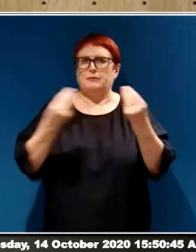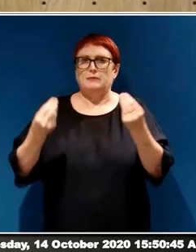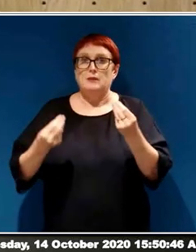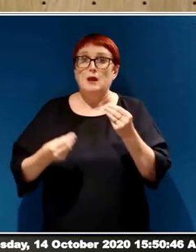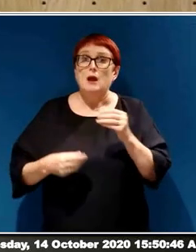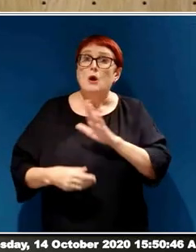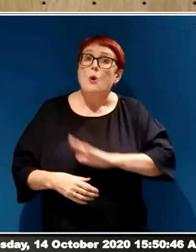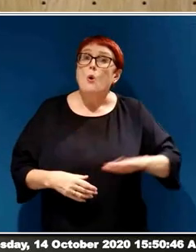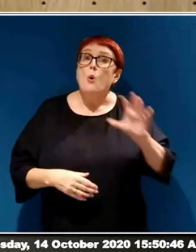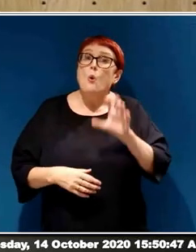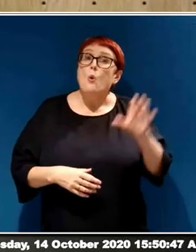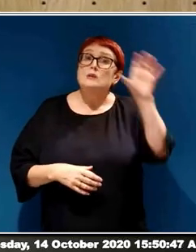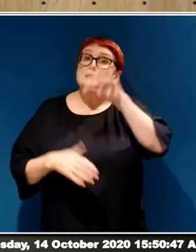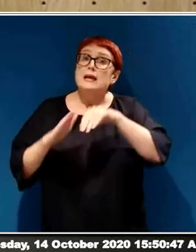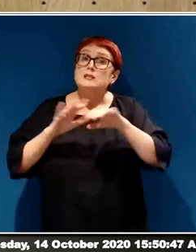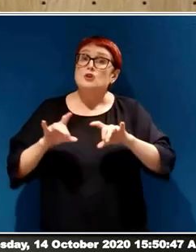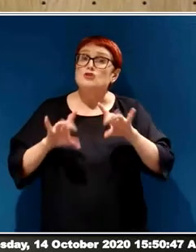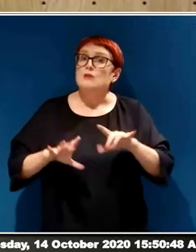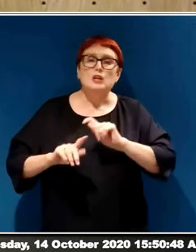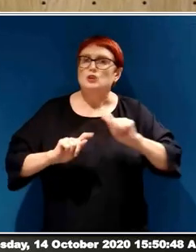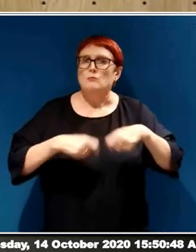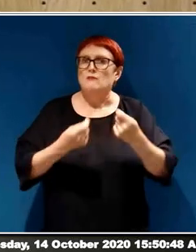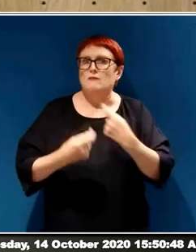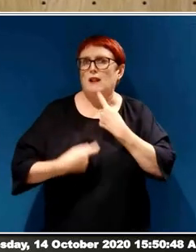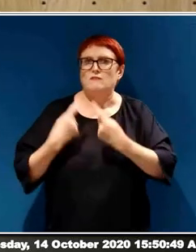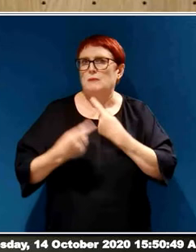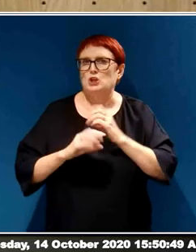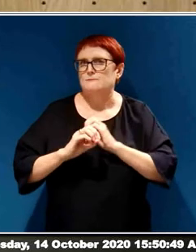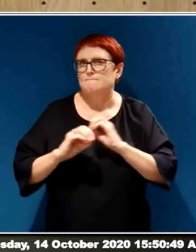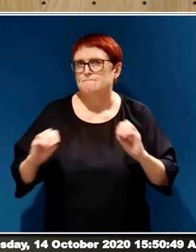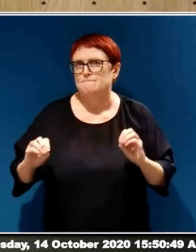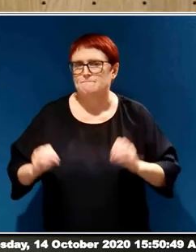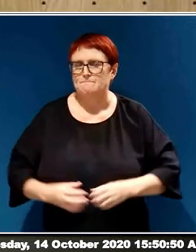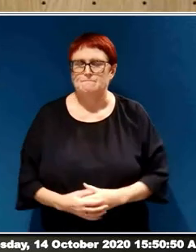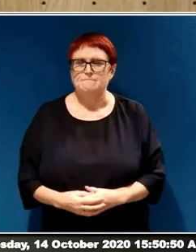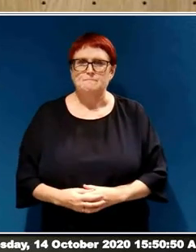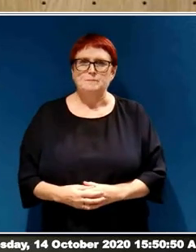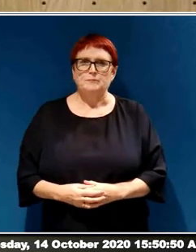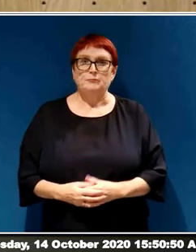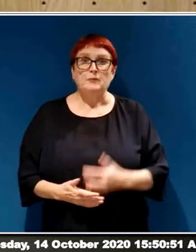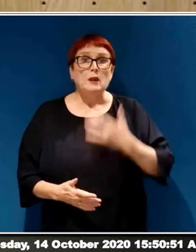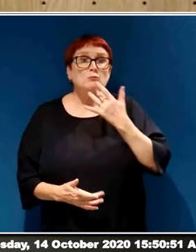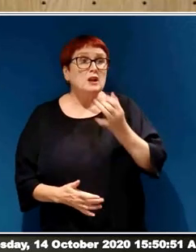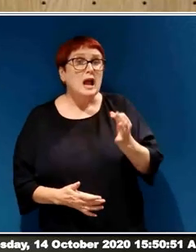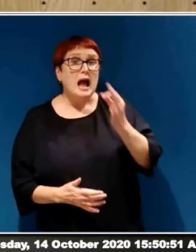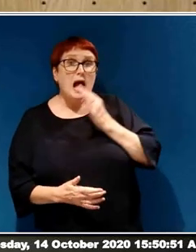So if you were to ask us for a national picture on the part-time attendance of